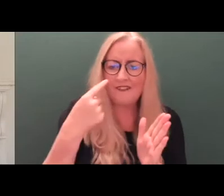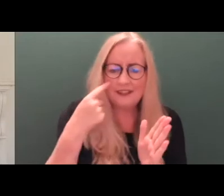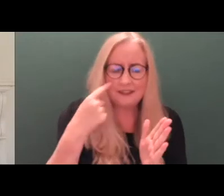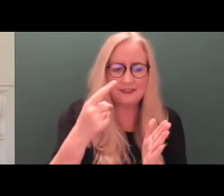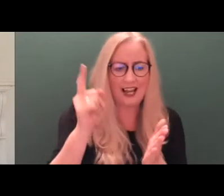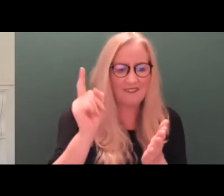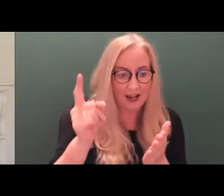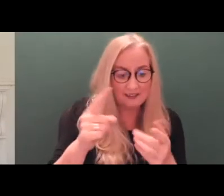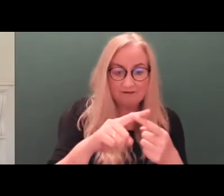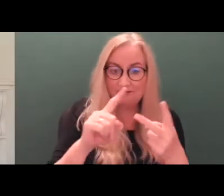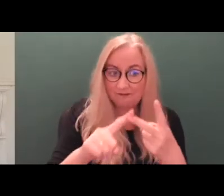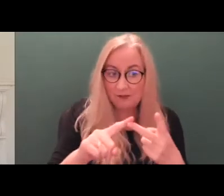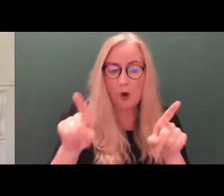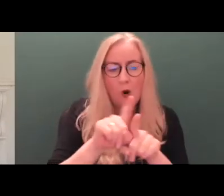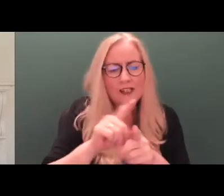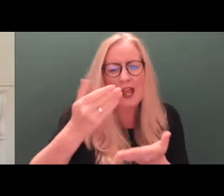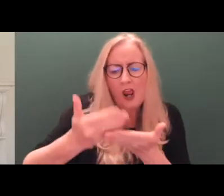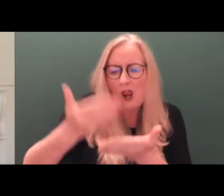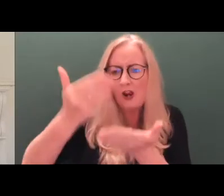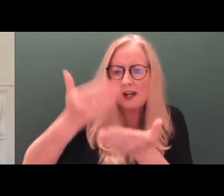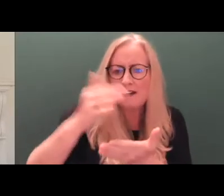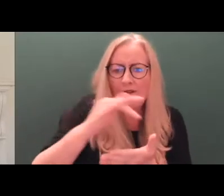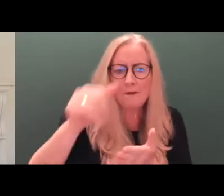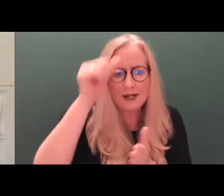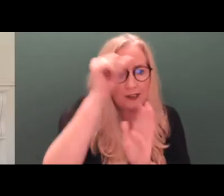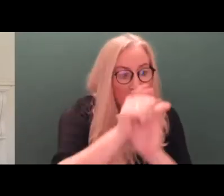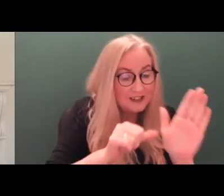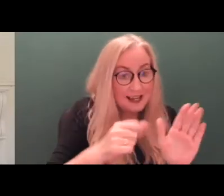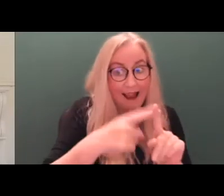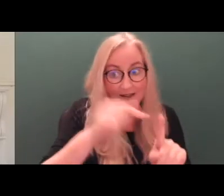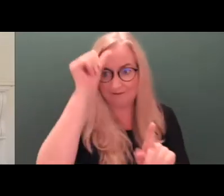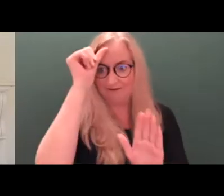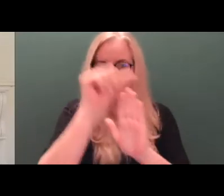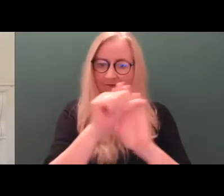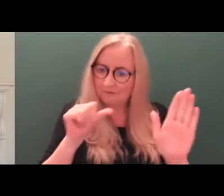and also learning from the experience and the expertise of persons with disabilities.